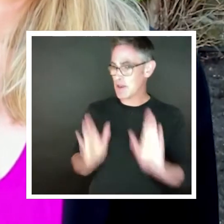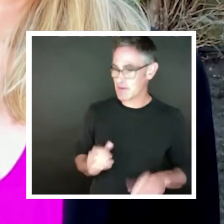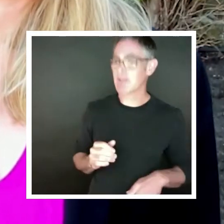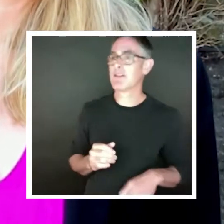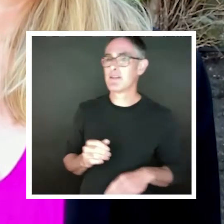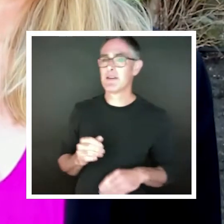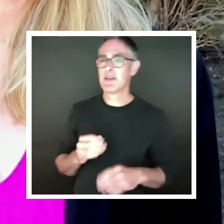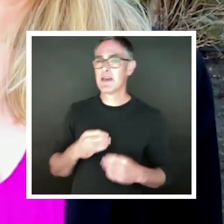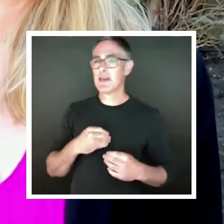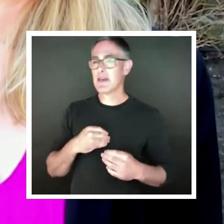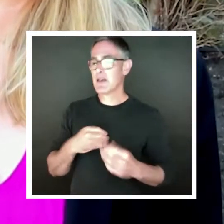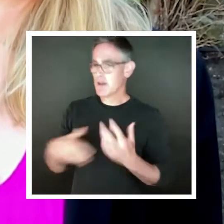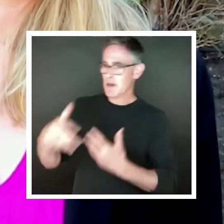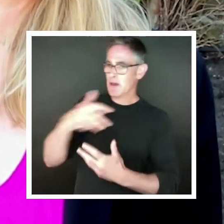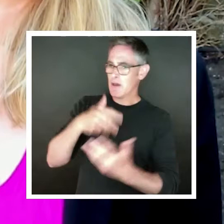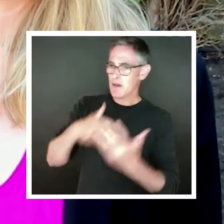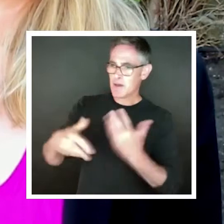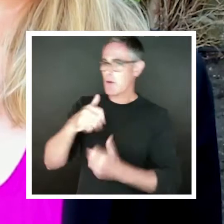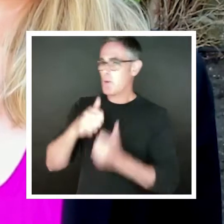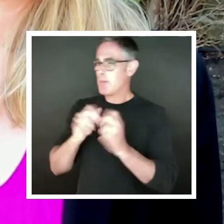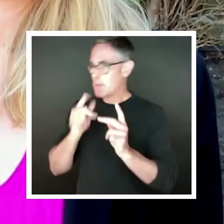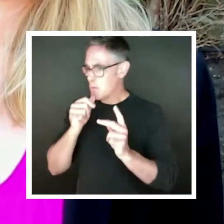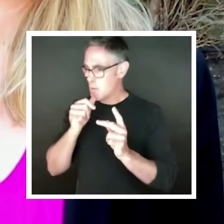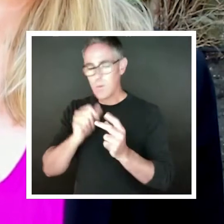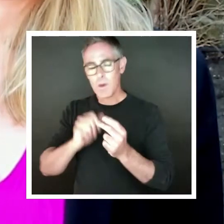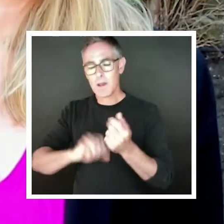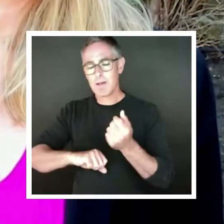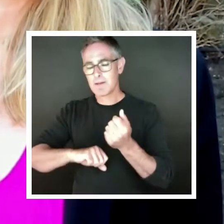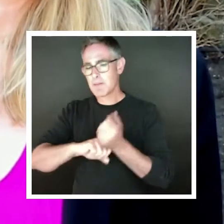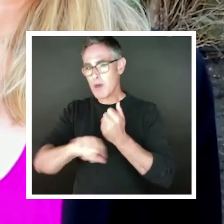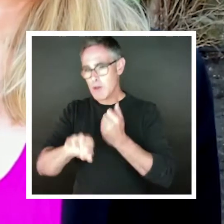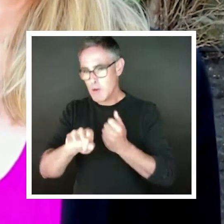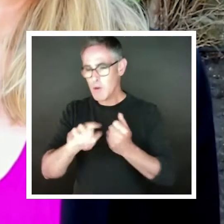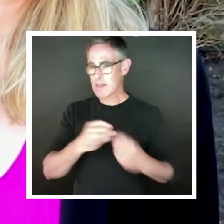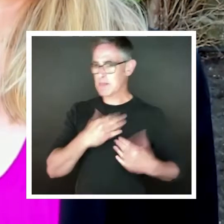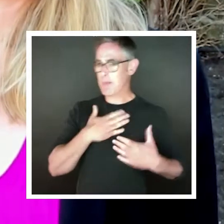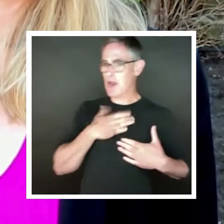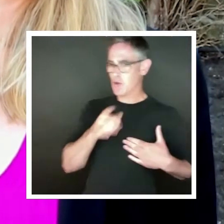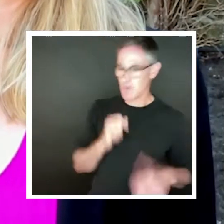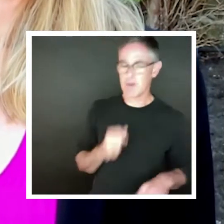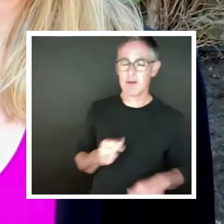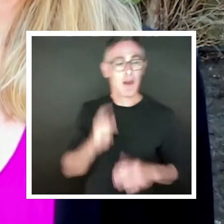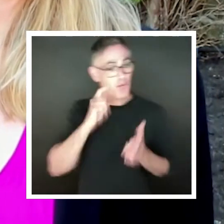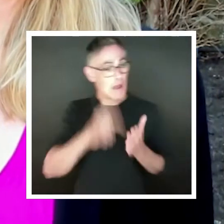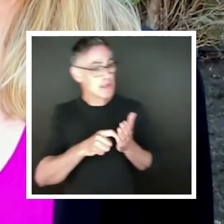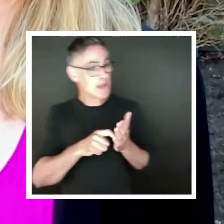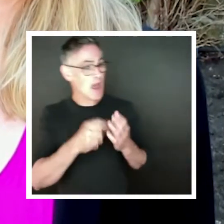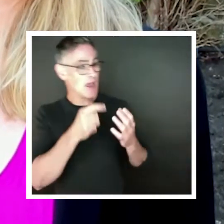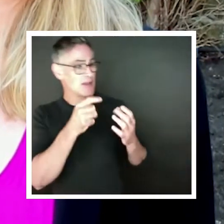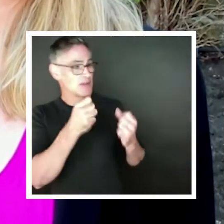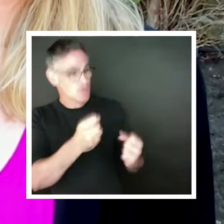your unique contributions and lift you up. Recognize the strengths of your teammates and celebrate them.